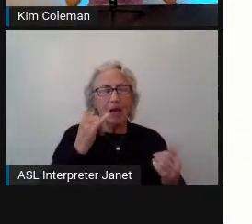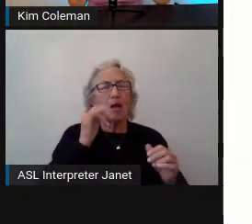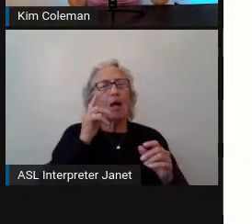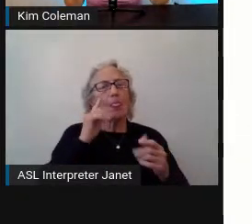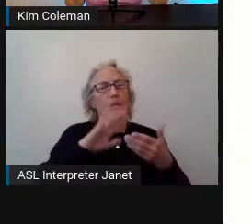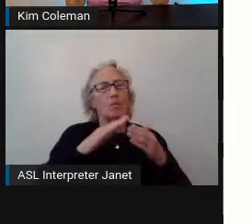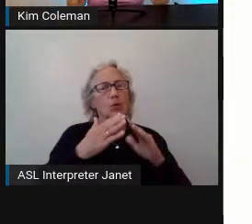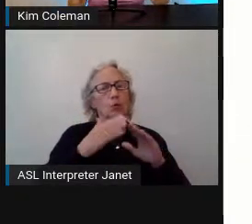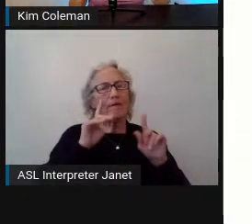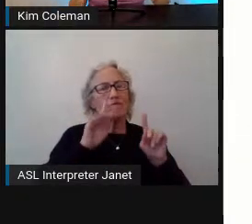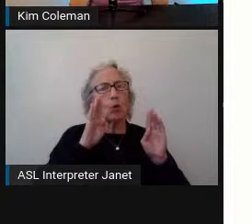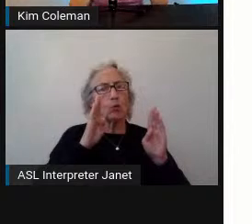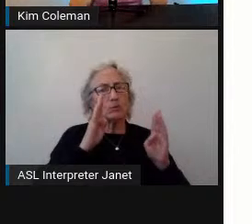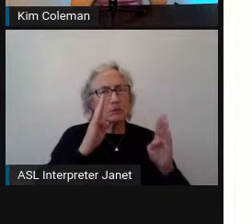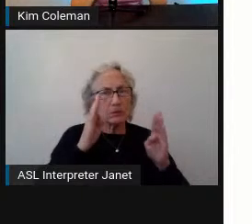≫: I would think that the communities